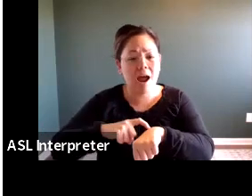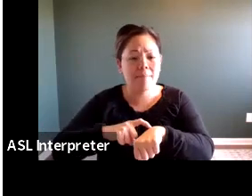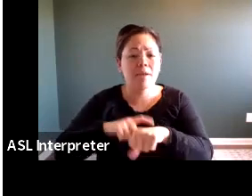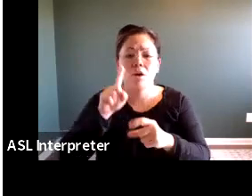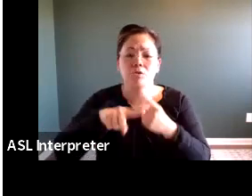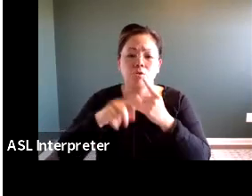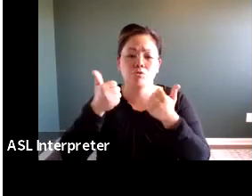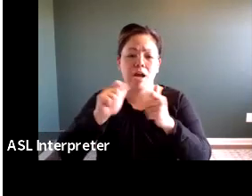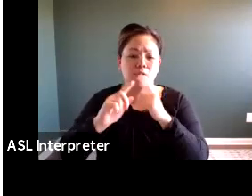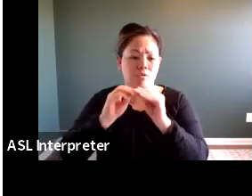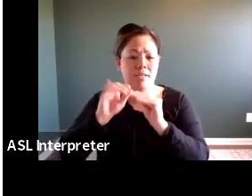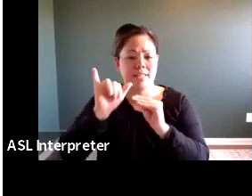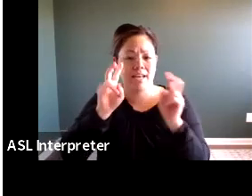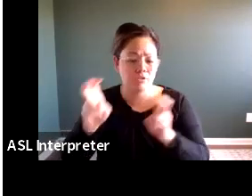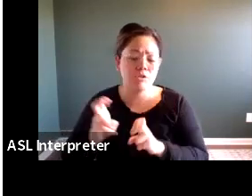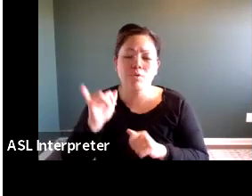and so that's why we have that recommendation.